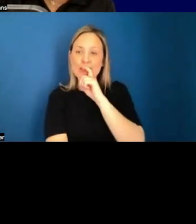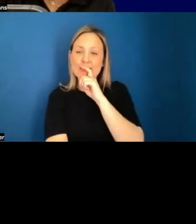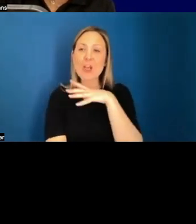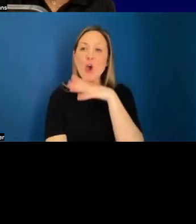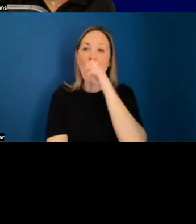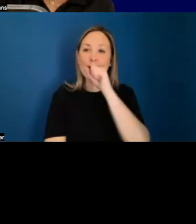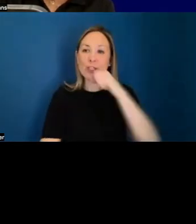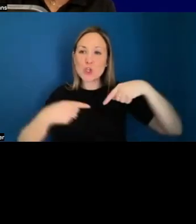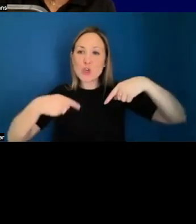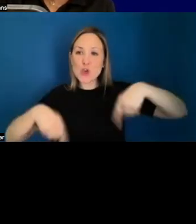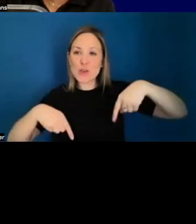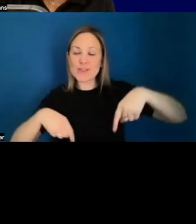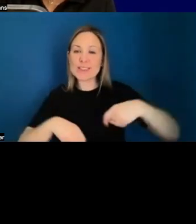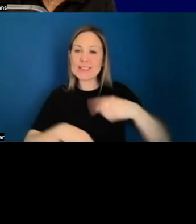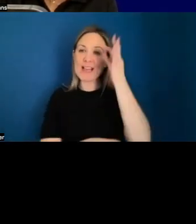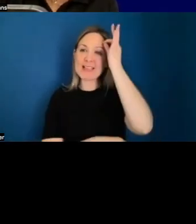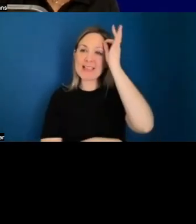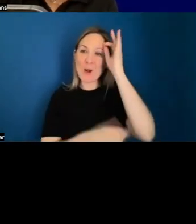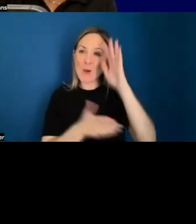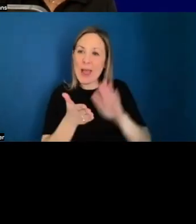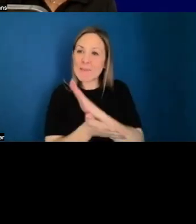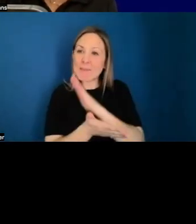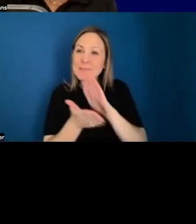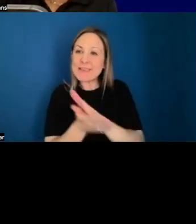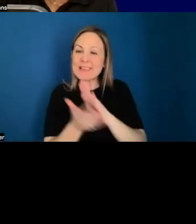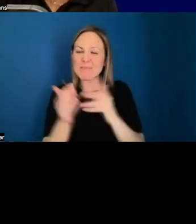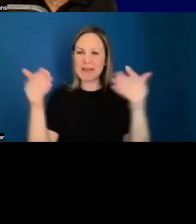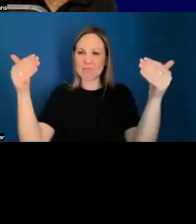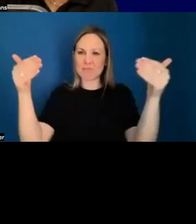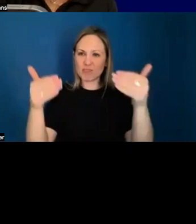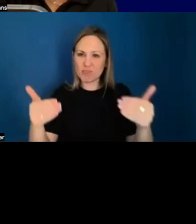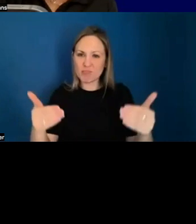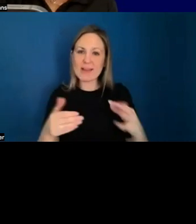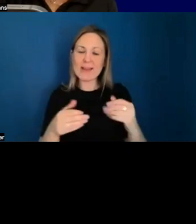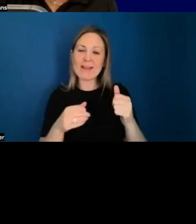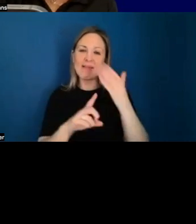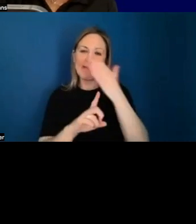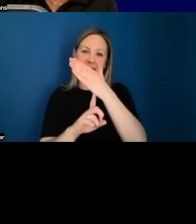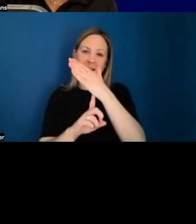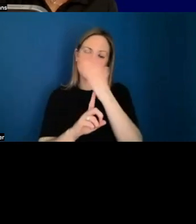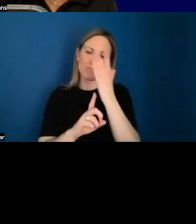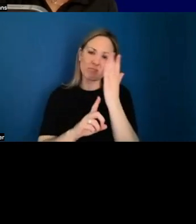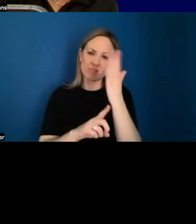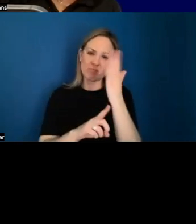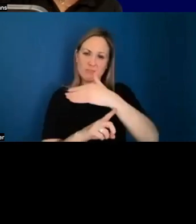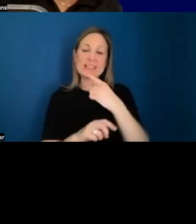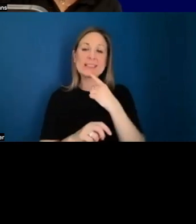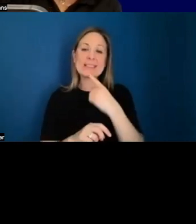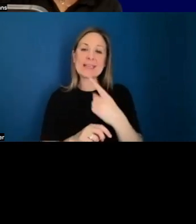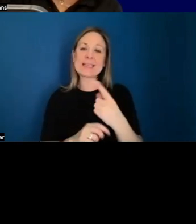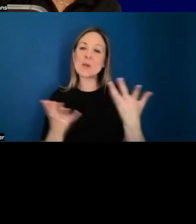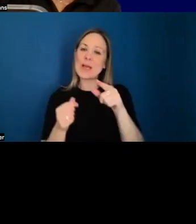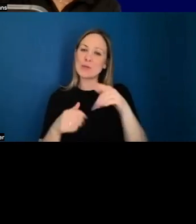yellow for happy. And at 7 o’clock the text says, Where do you feel your feelings?